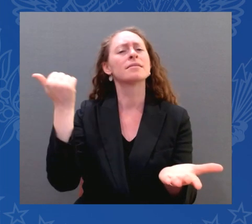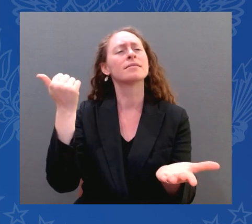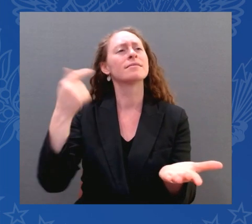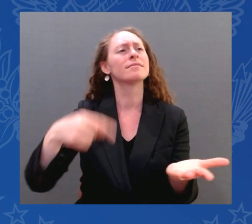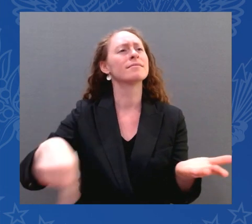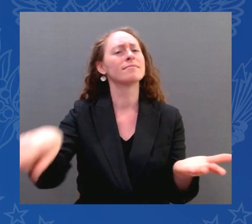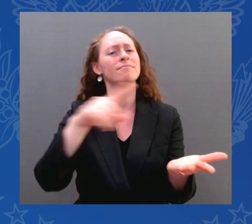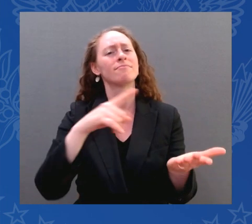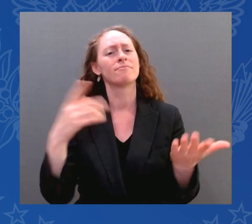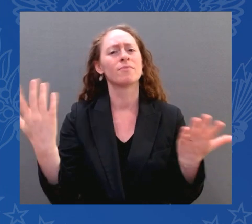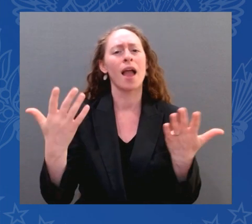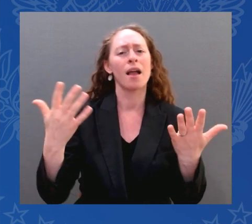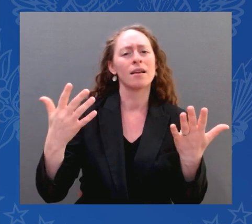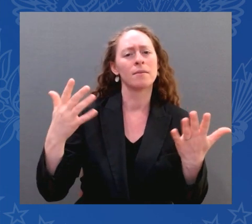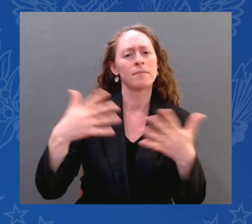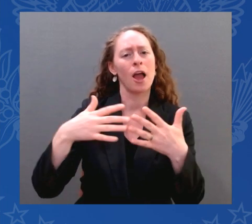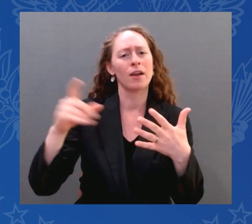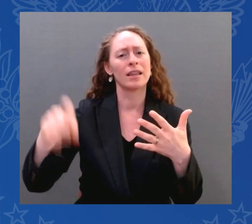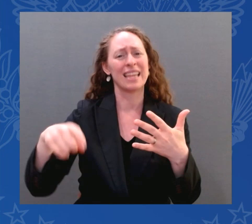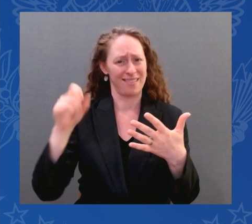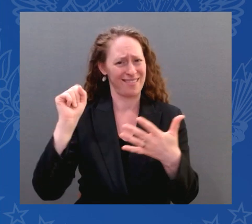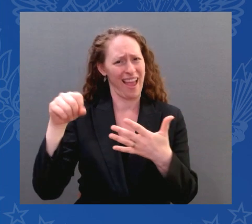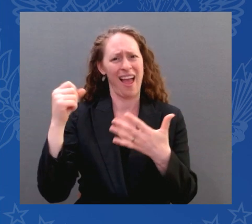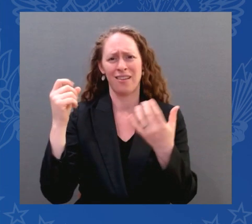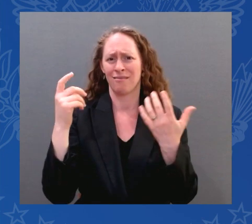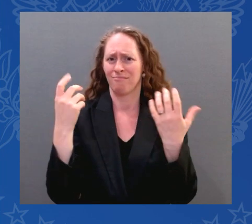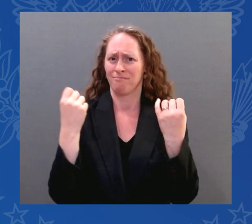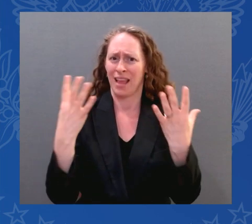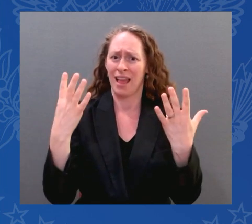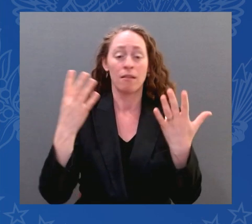have lost $25 billion of agricultural exports